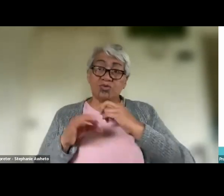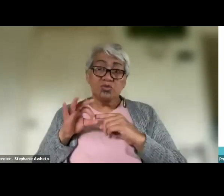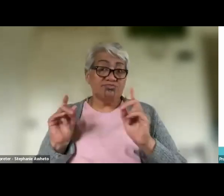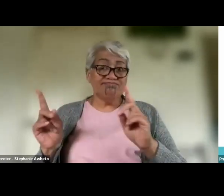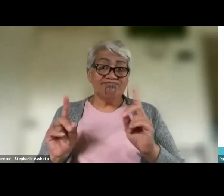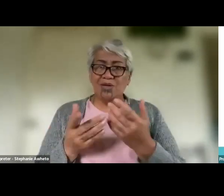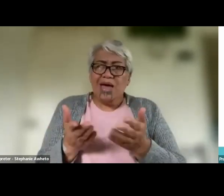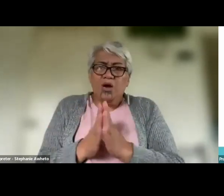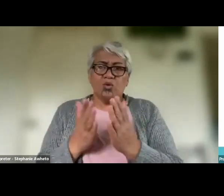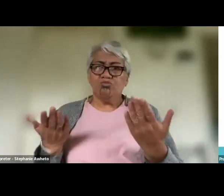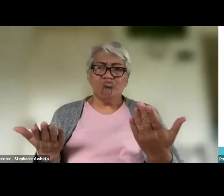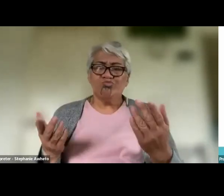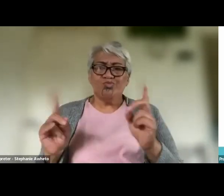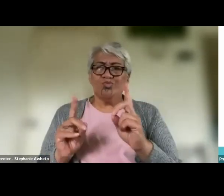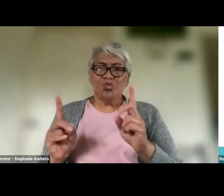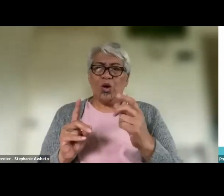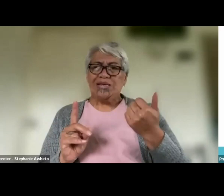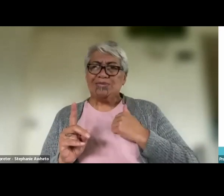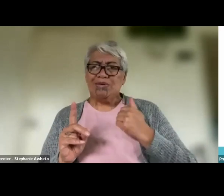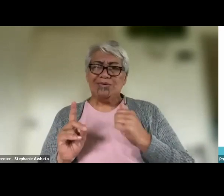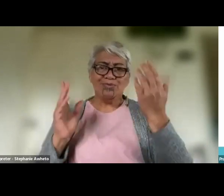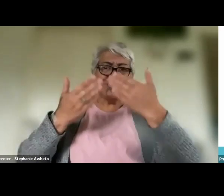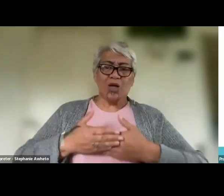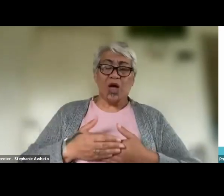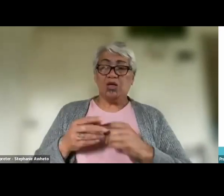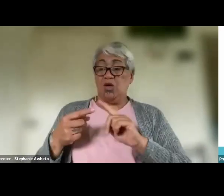and what to expect in the second part the Q and A.